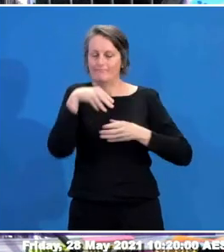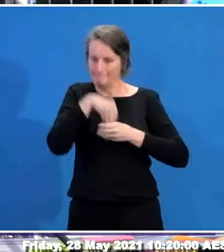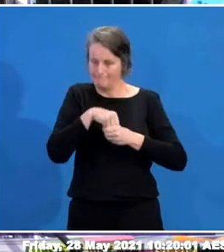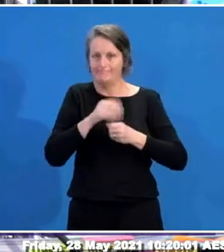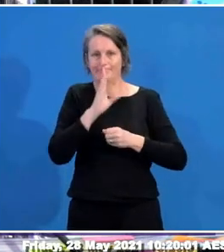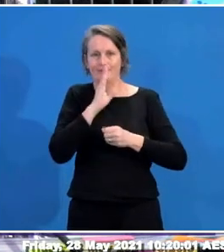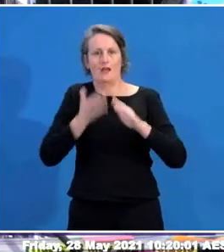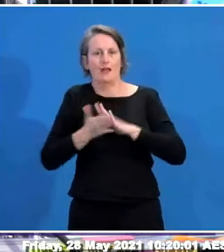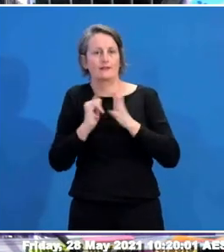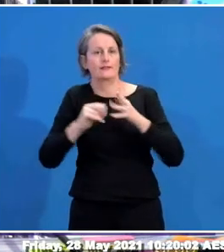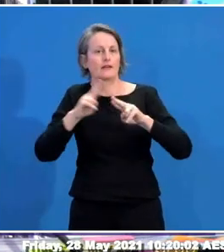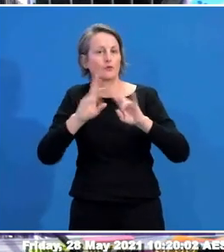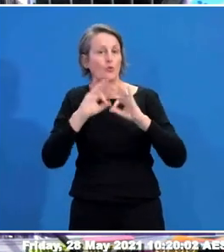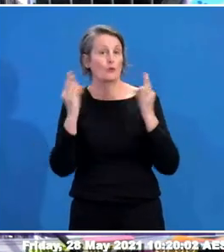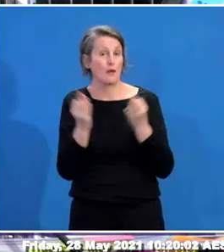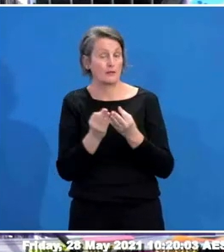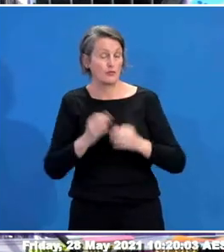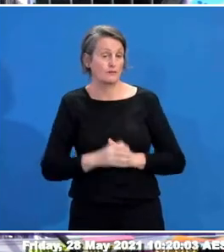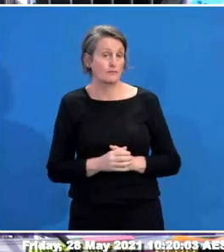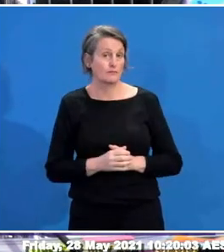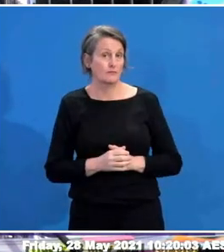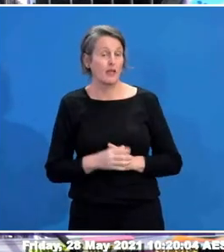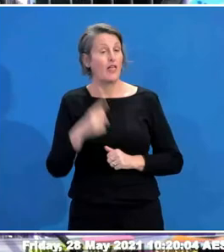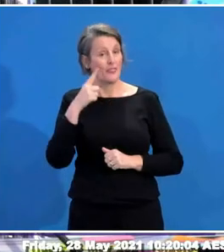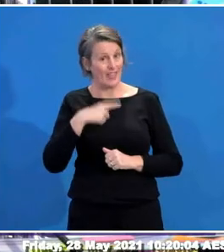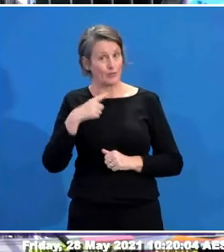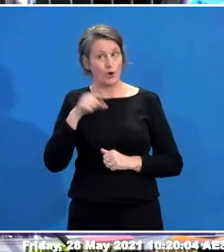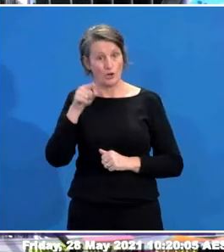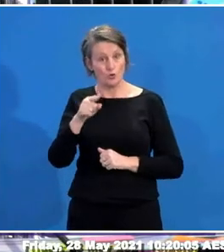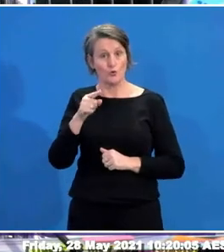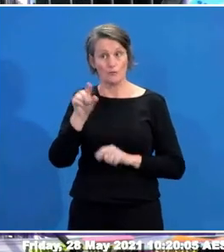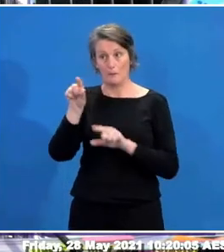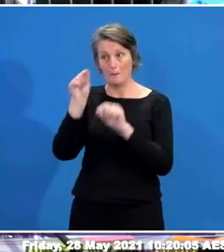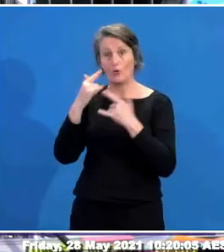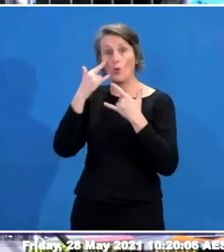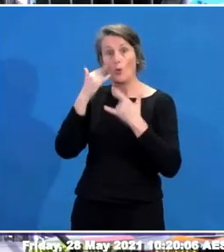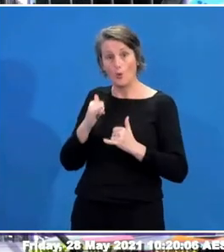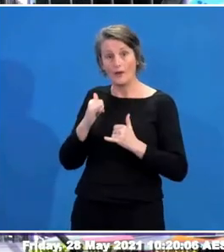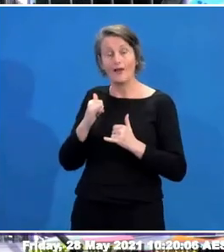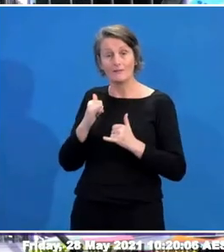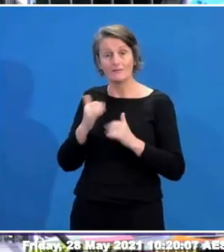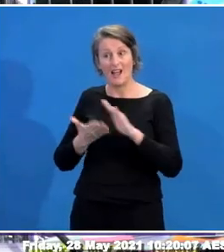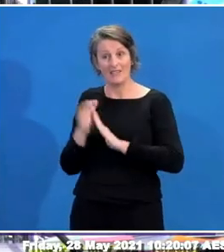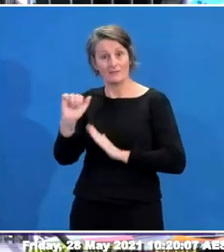be disclosed to anybody else. That was the purpose of seeking the investigations to be done through the lawyers; is that right?